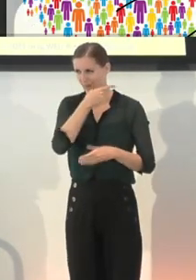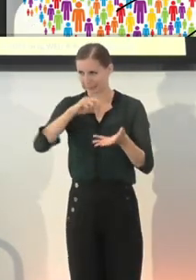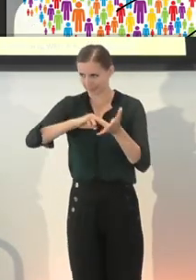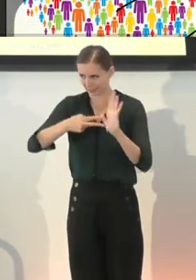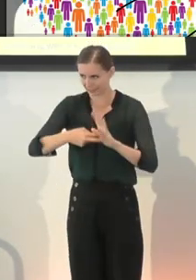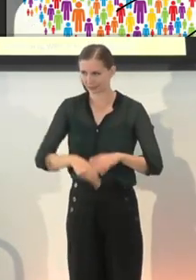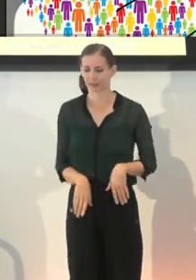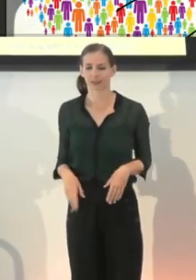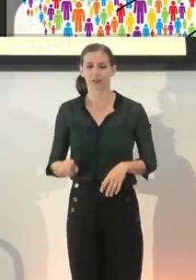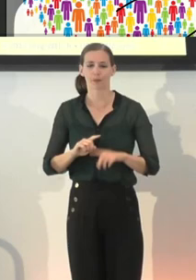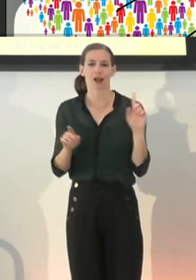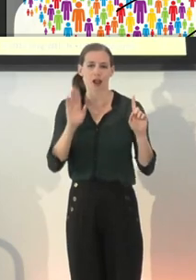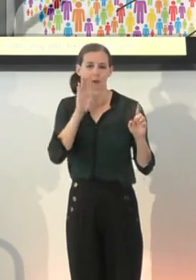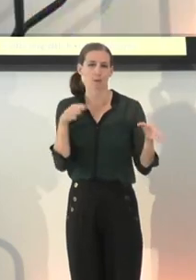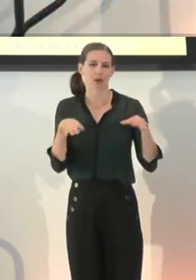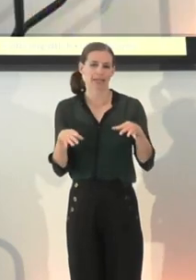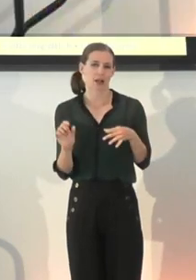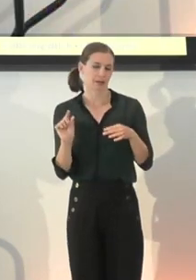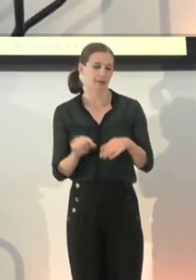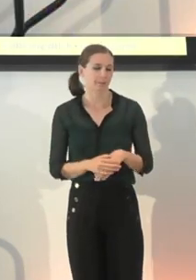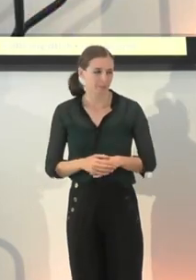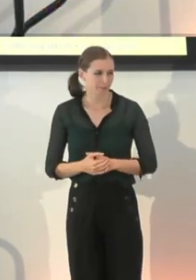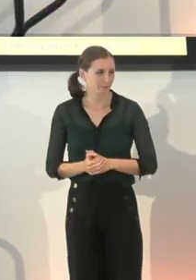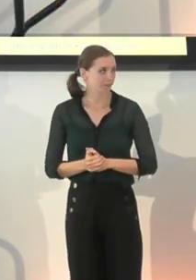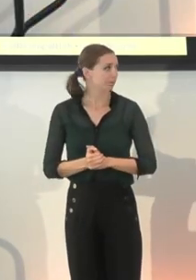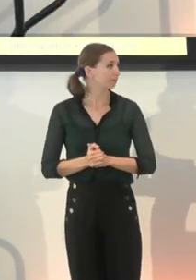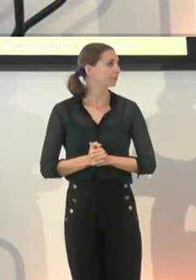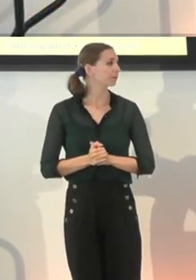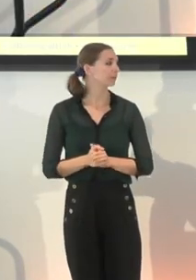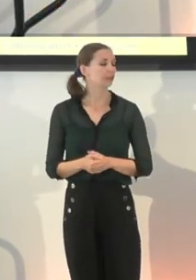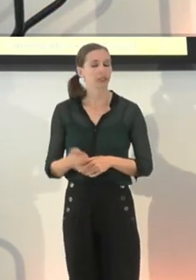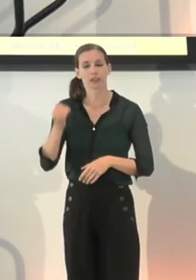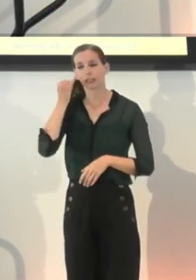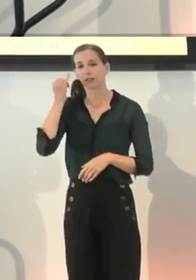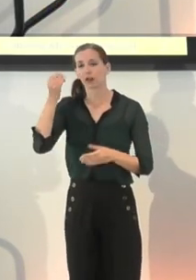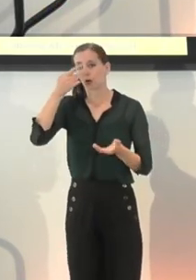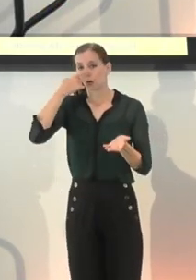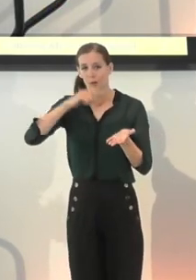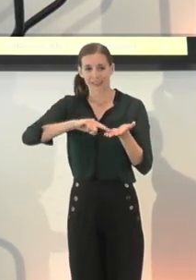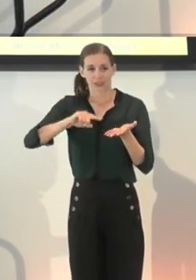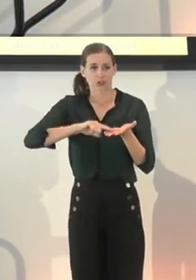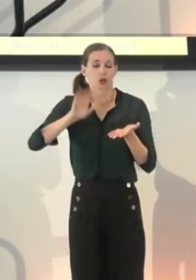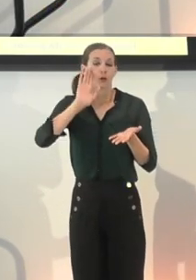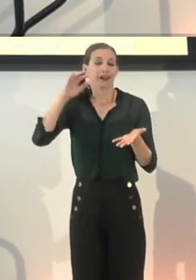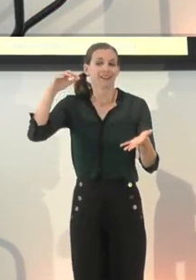me break down this little bit. If a researcher is going to do a study with human subjects and want